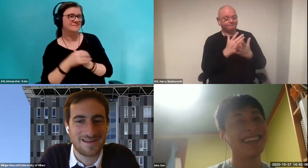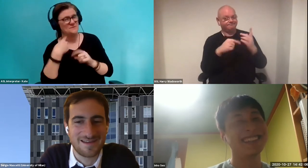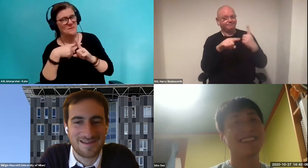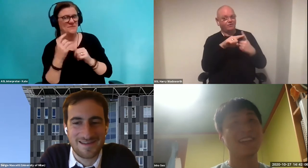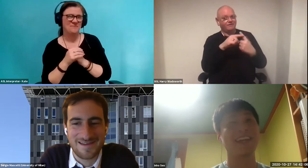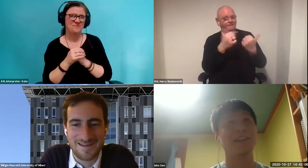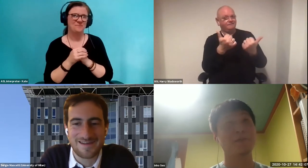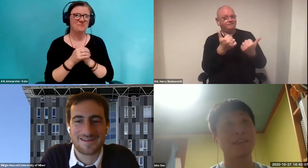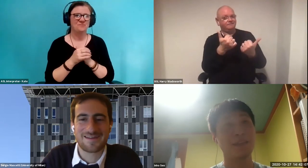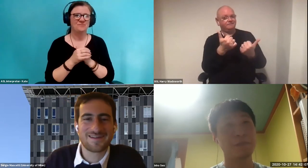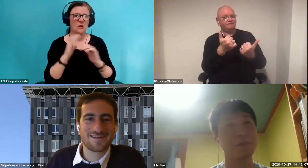to communicate with other people